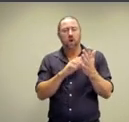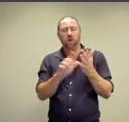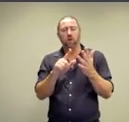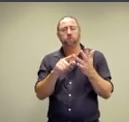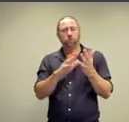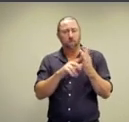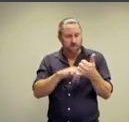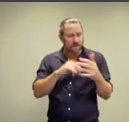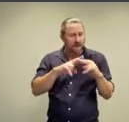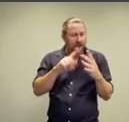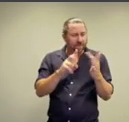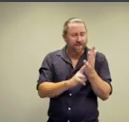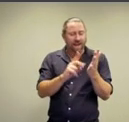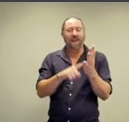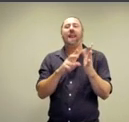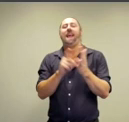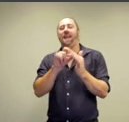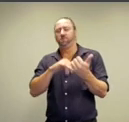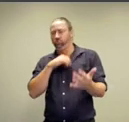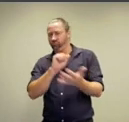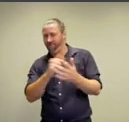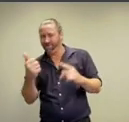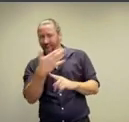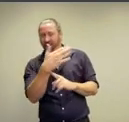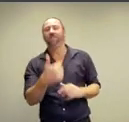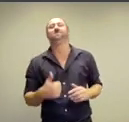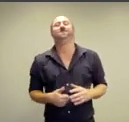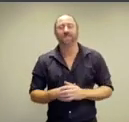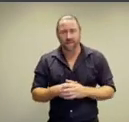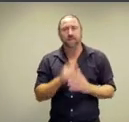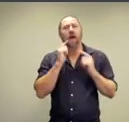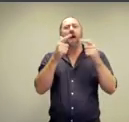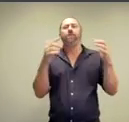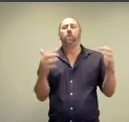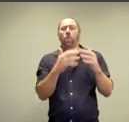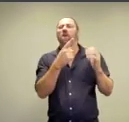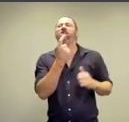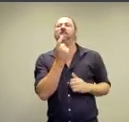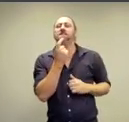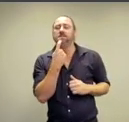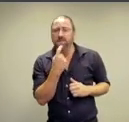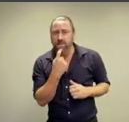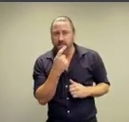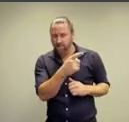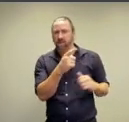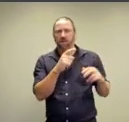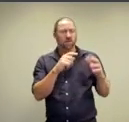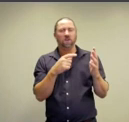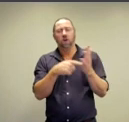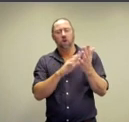Finland. I'm hoping I’ve got the right slide there. Yes, okay so in the post-war period, a Finnish artist